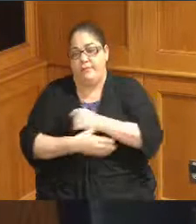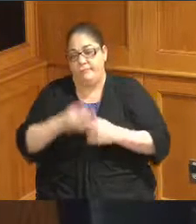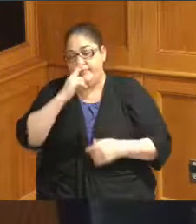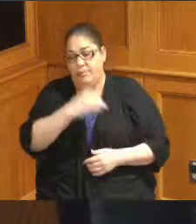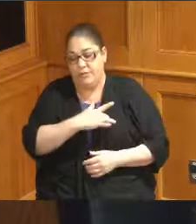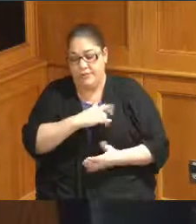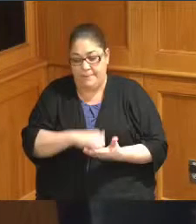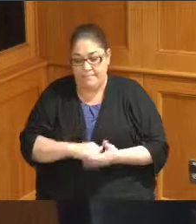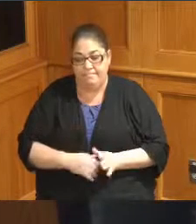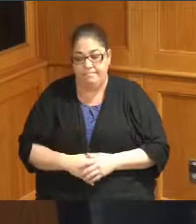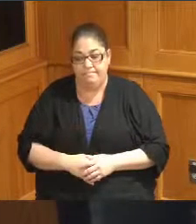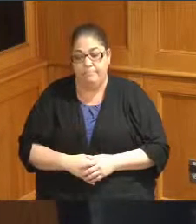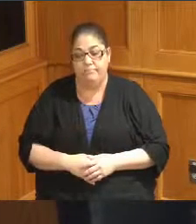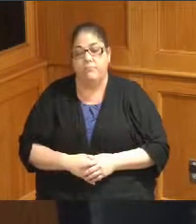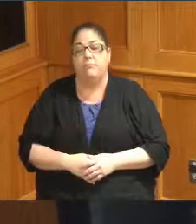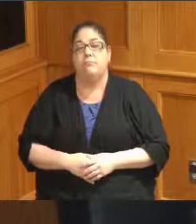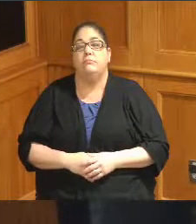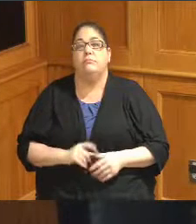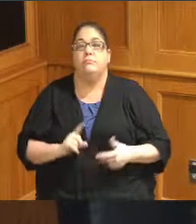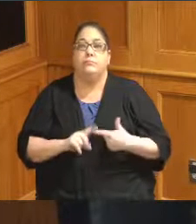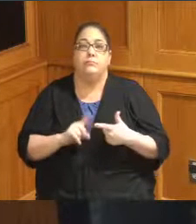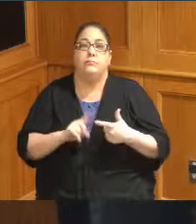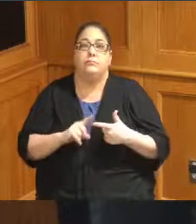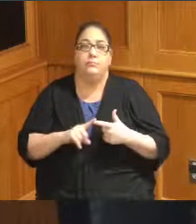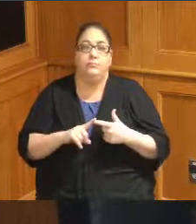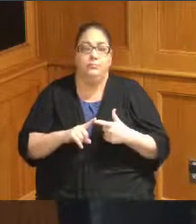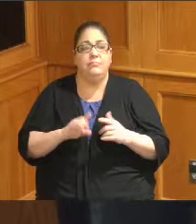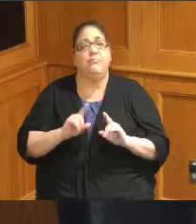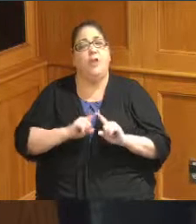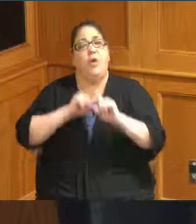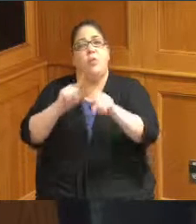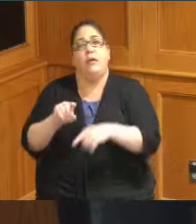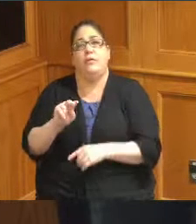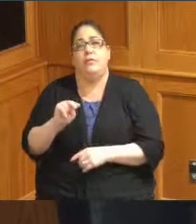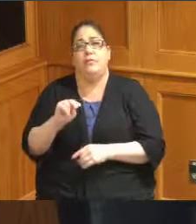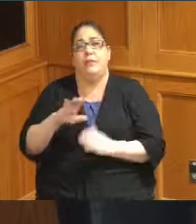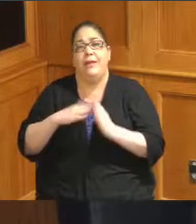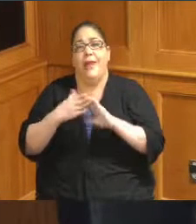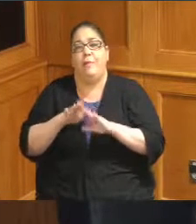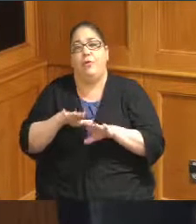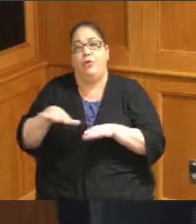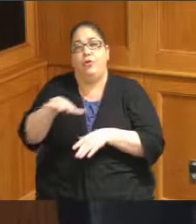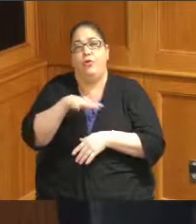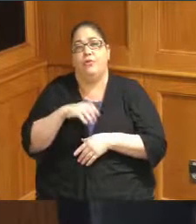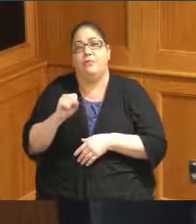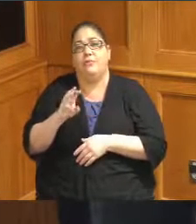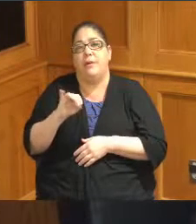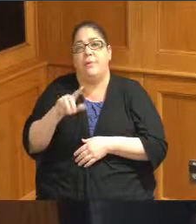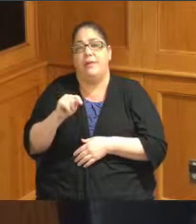second I did attend the neighborhood Summit AT Xavier University at the Cintas Center it was